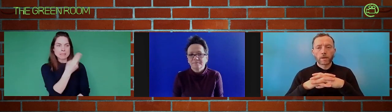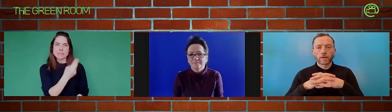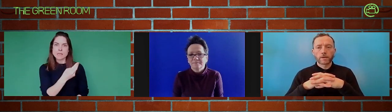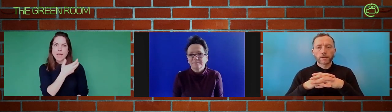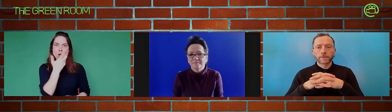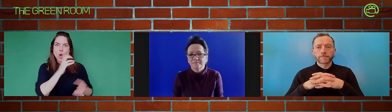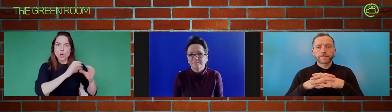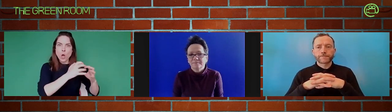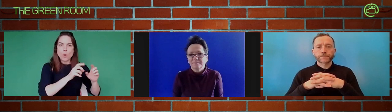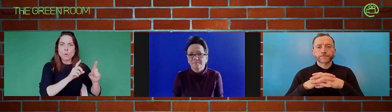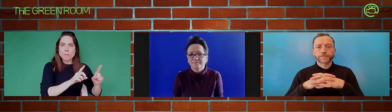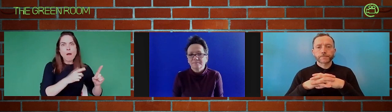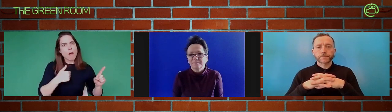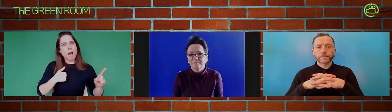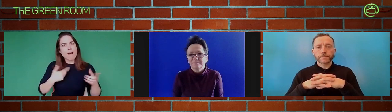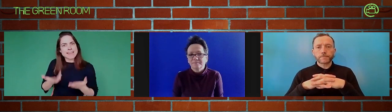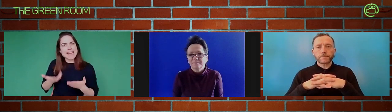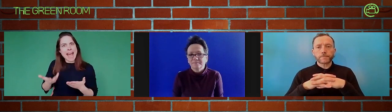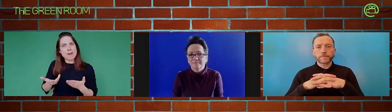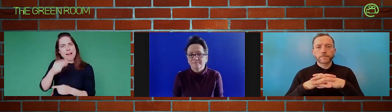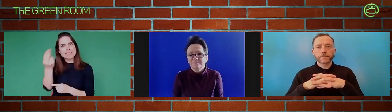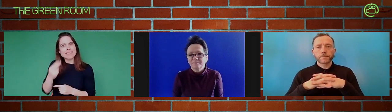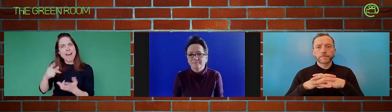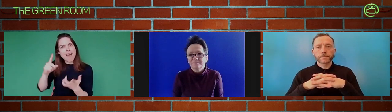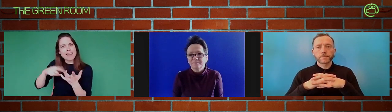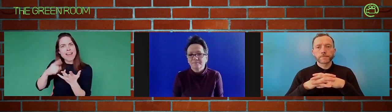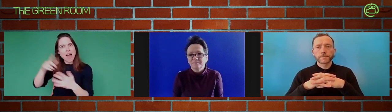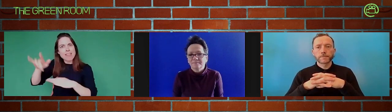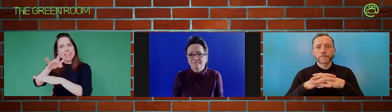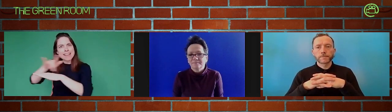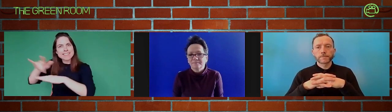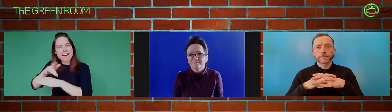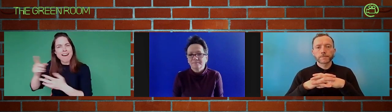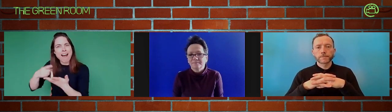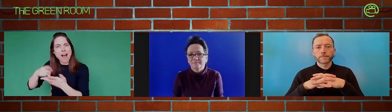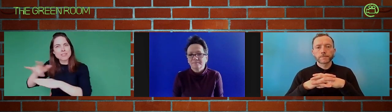doing as well on that front. You know, trained actor, but